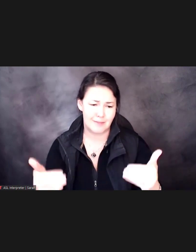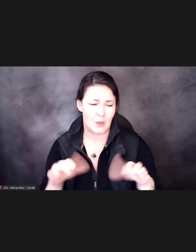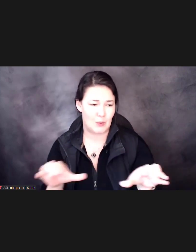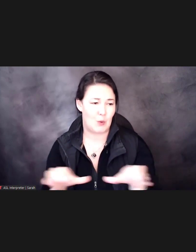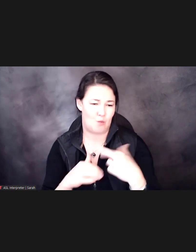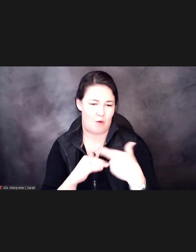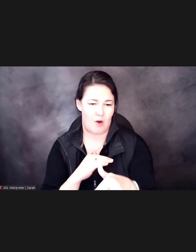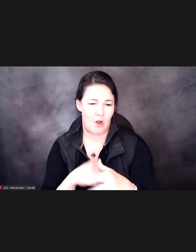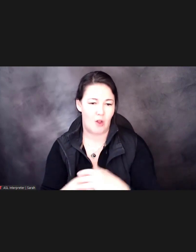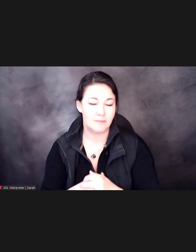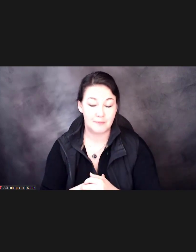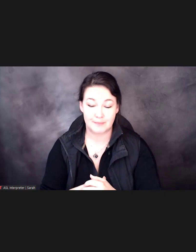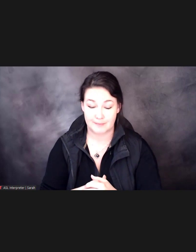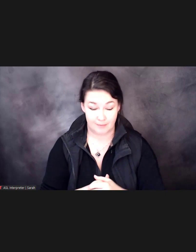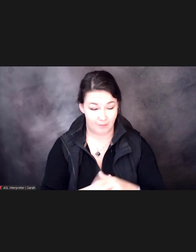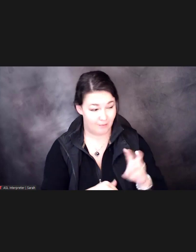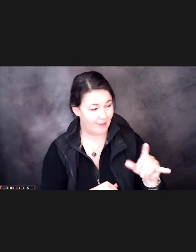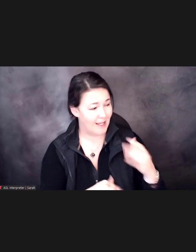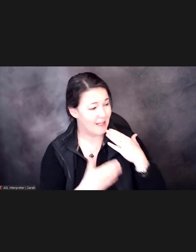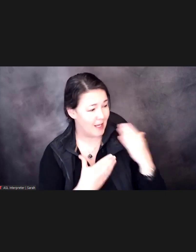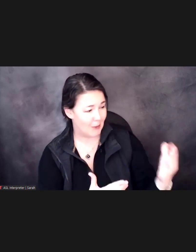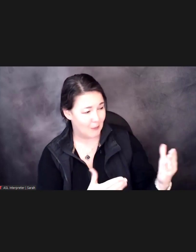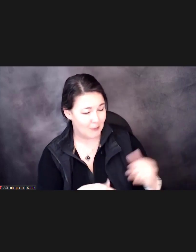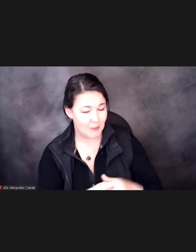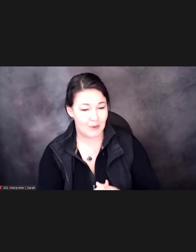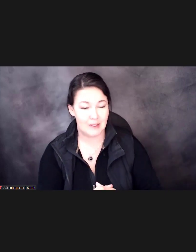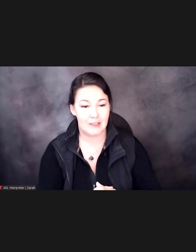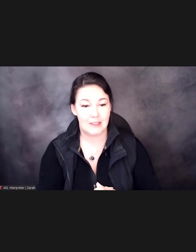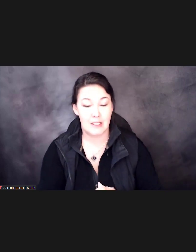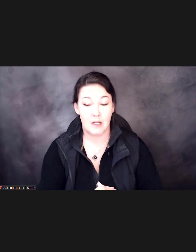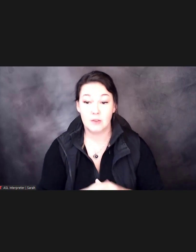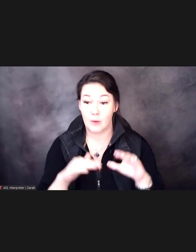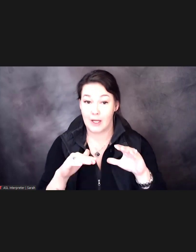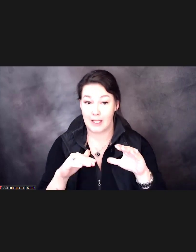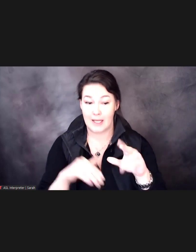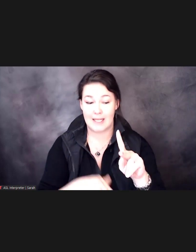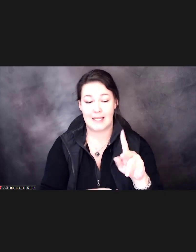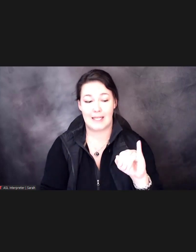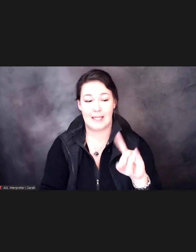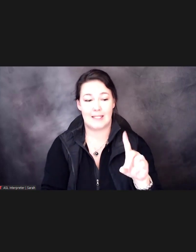result along, but make the referral regardless.>>: Thank you.